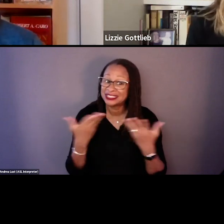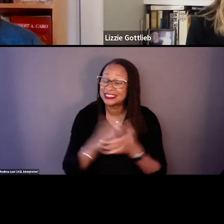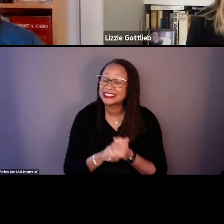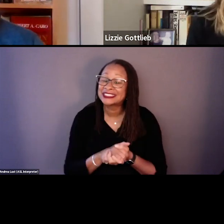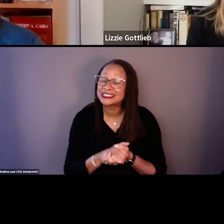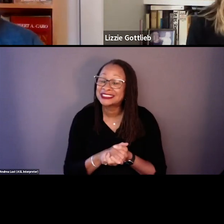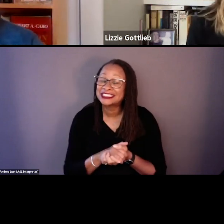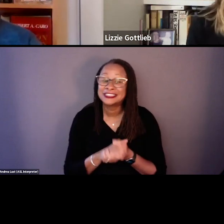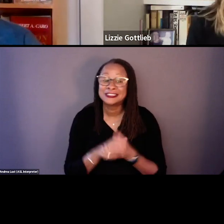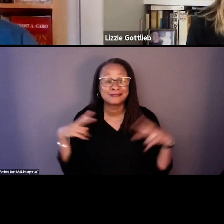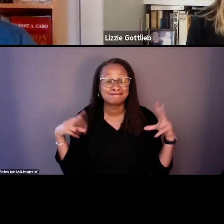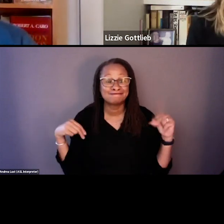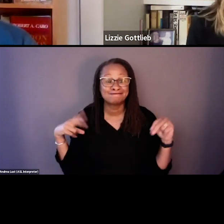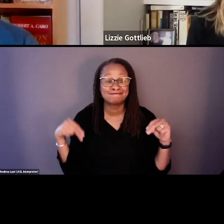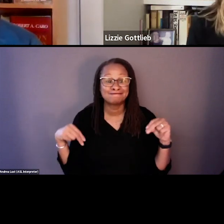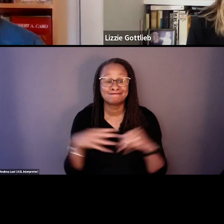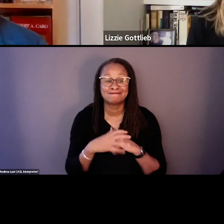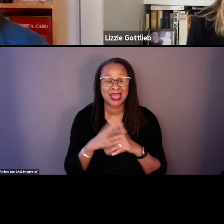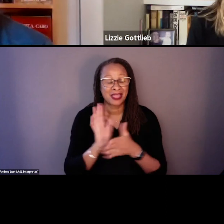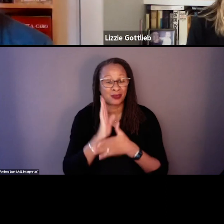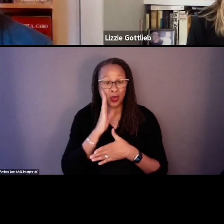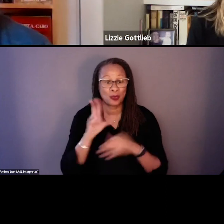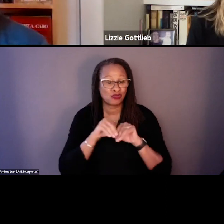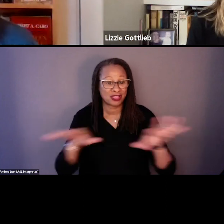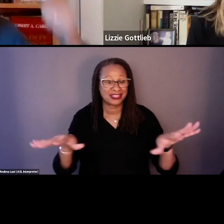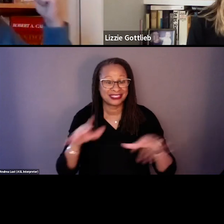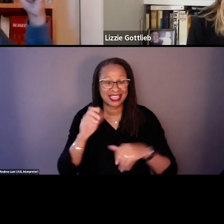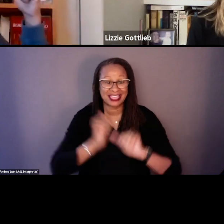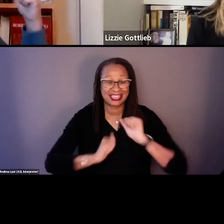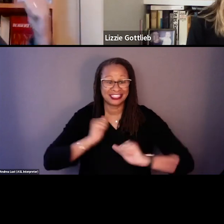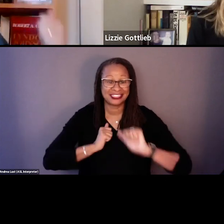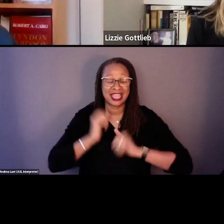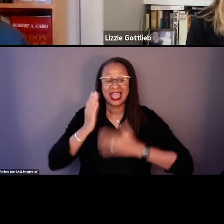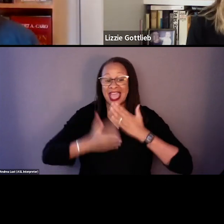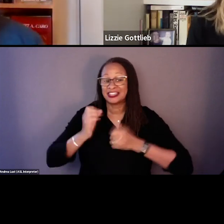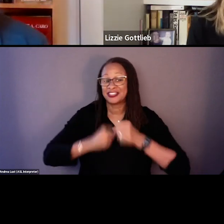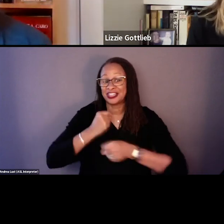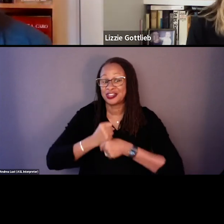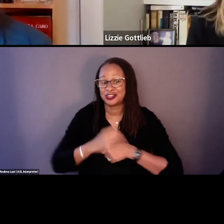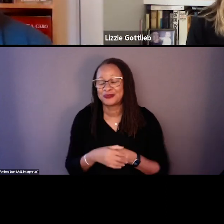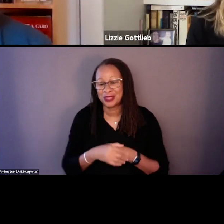Yes. I hope people go see this movie too and rush out and get this book and all the others.